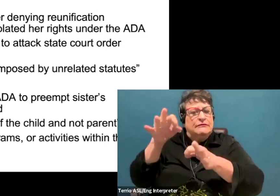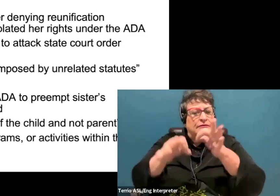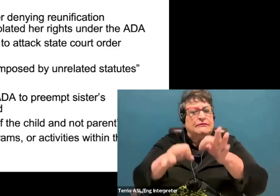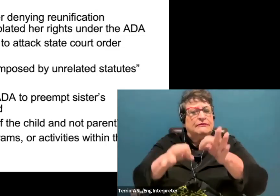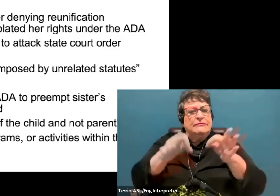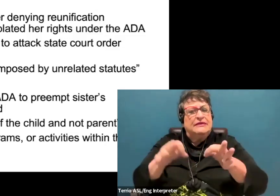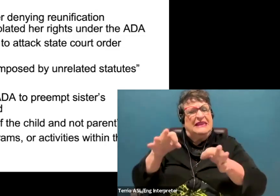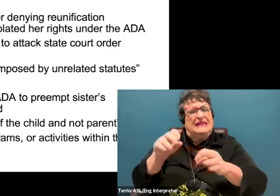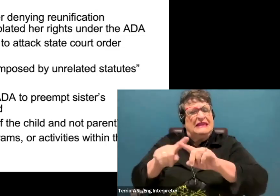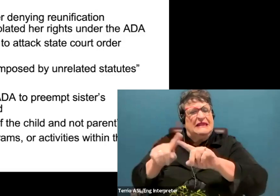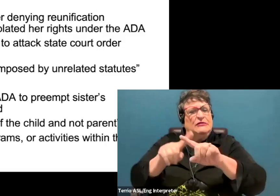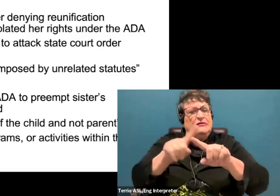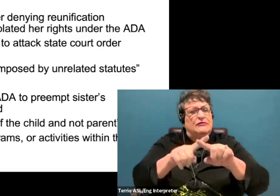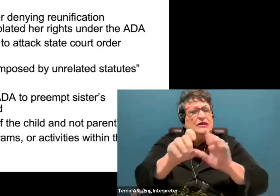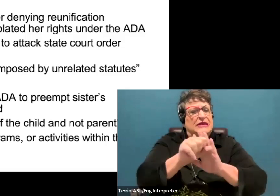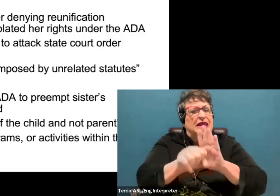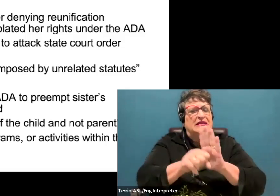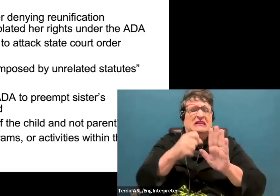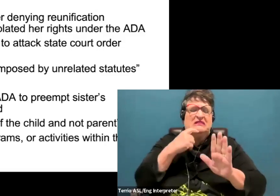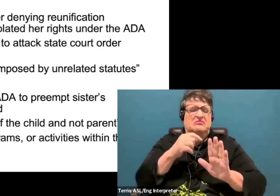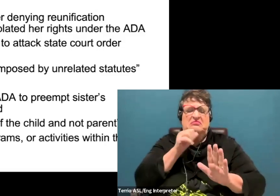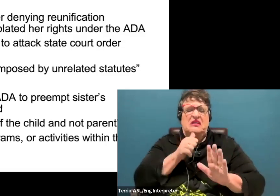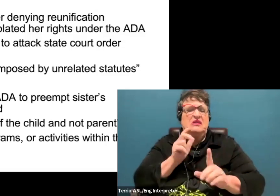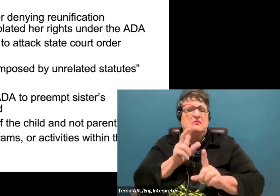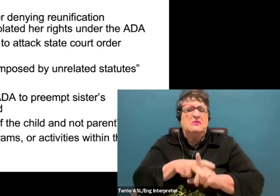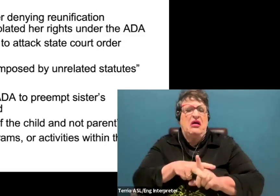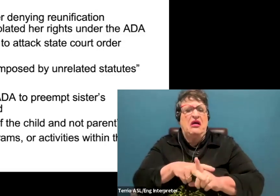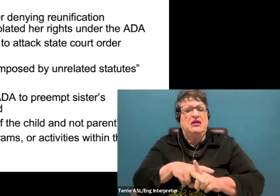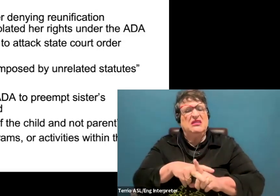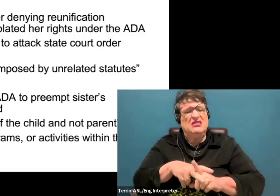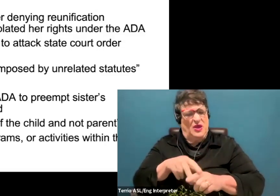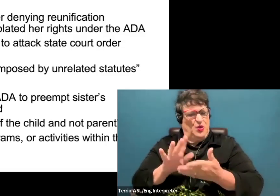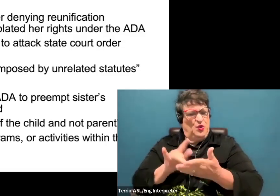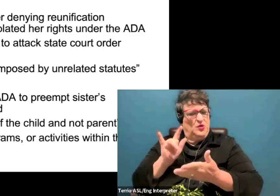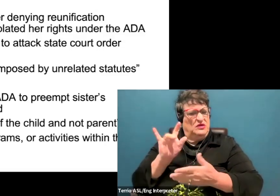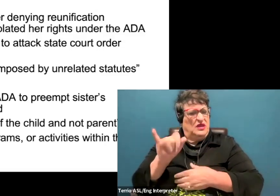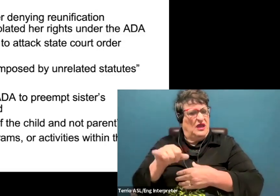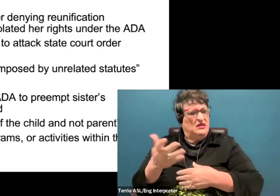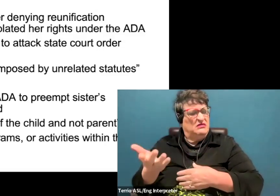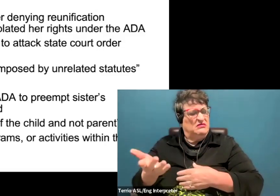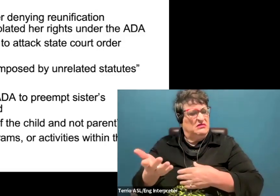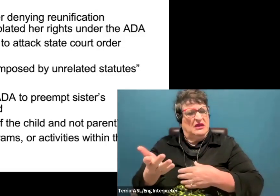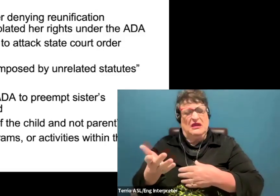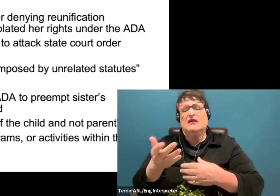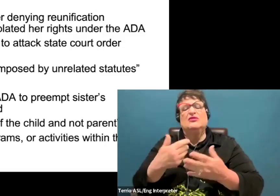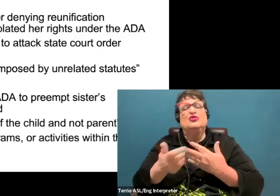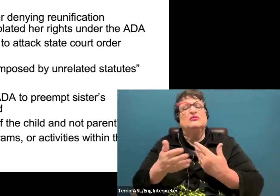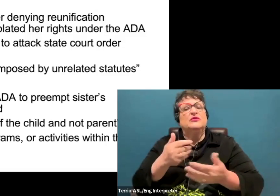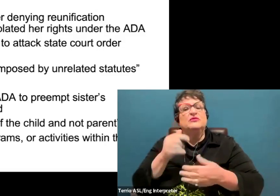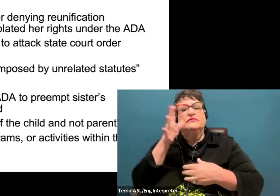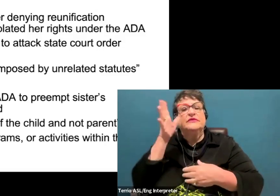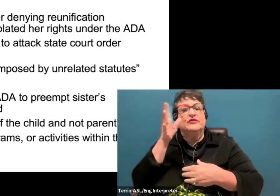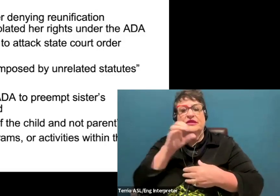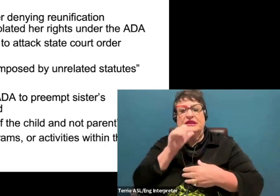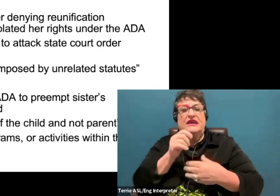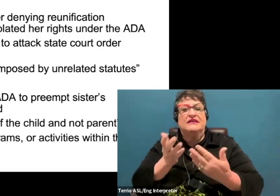The second thing that they say is that just because a parent can't bring up the ADA in dependency court doesn't mean